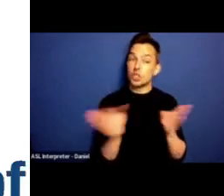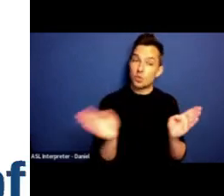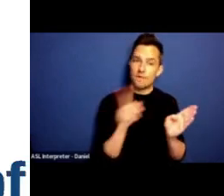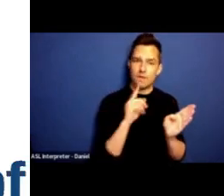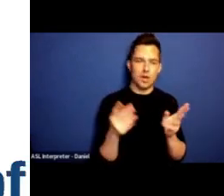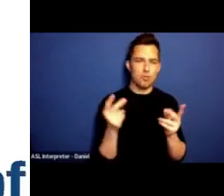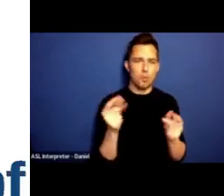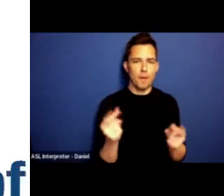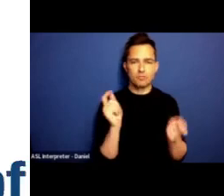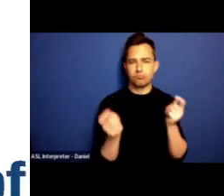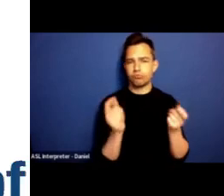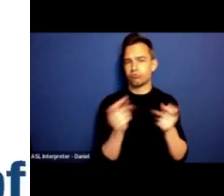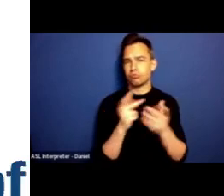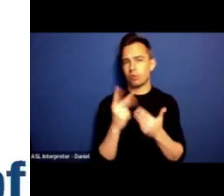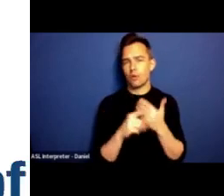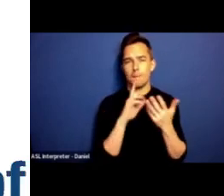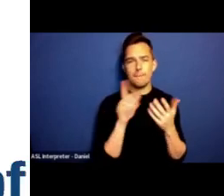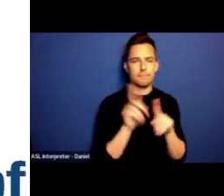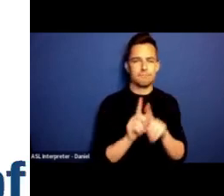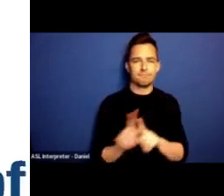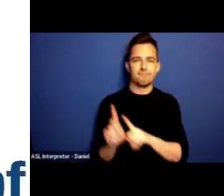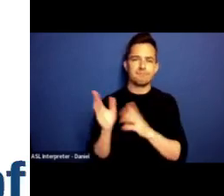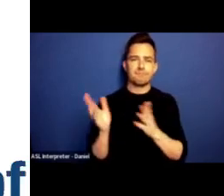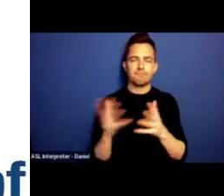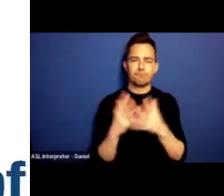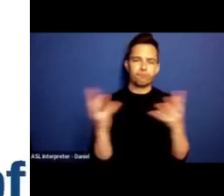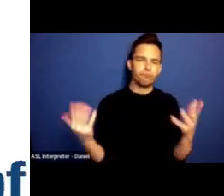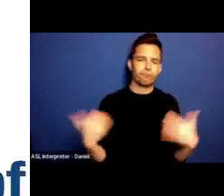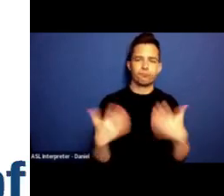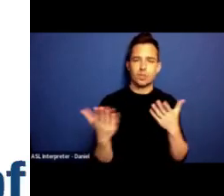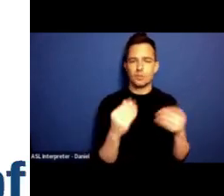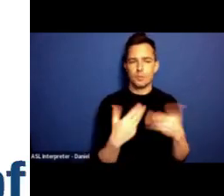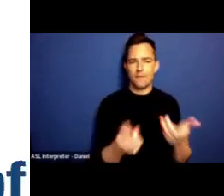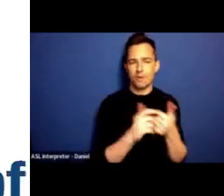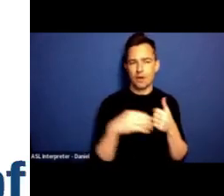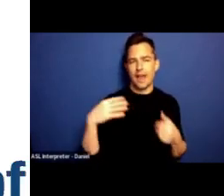program with many types of services to offer to eligible individuals with brain injury.